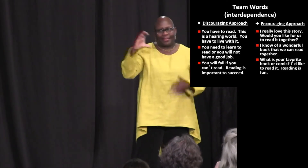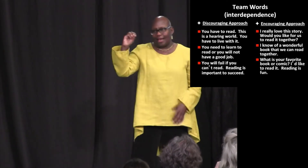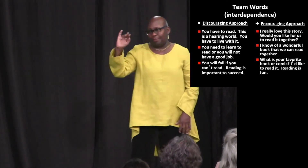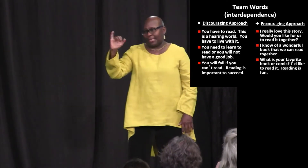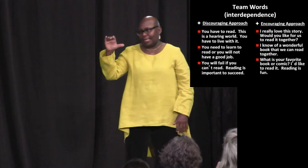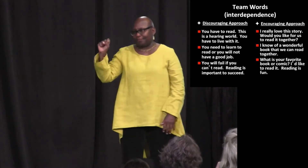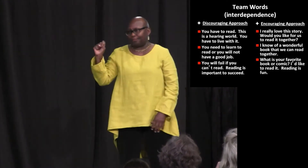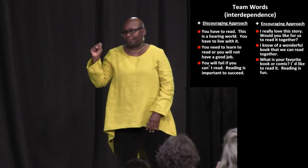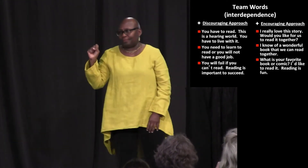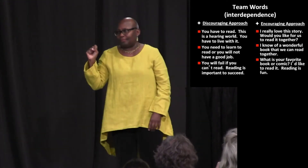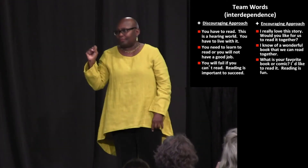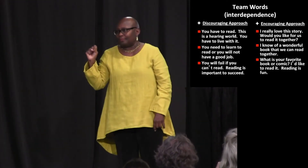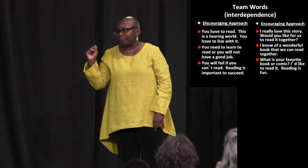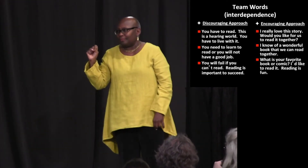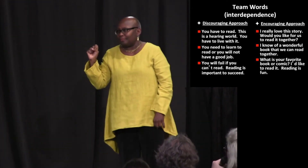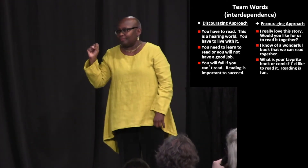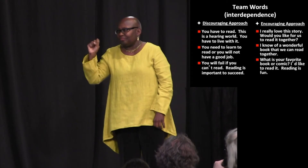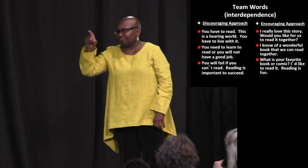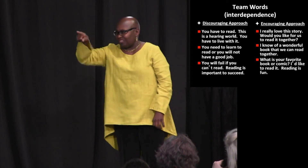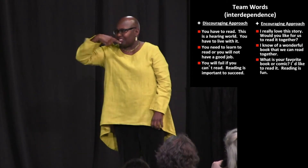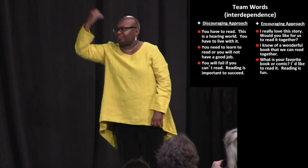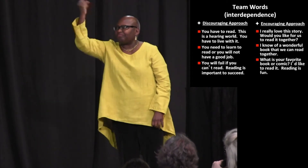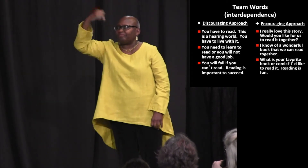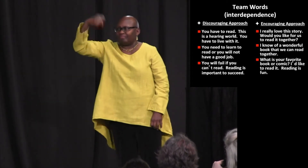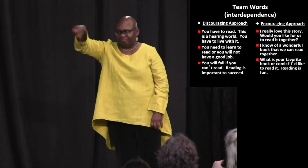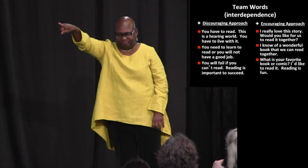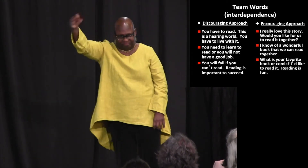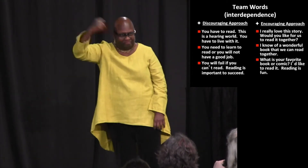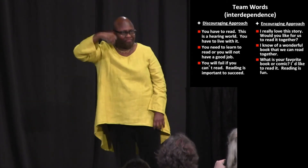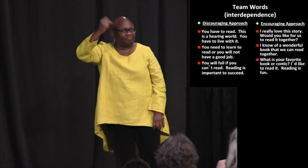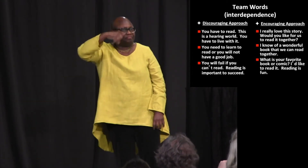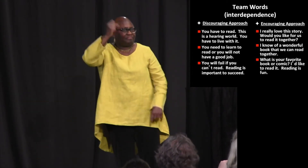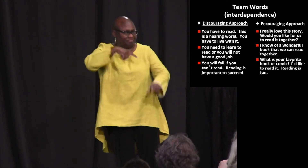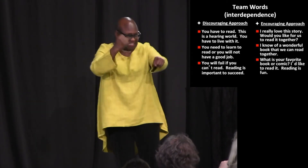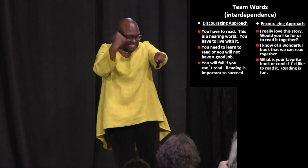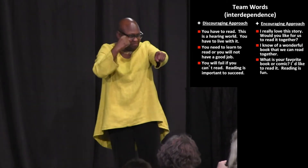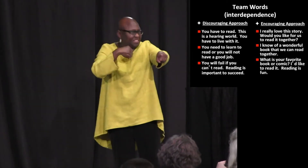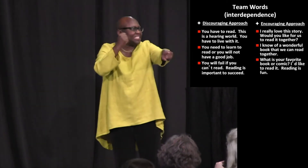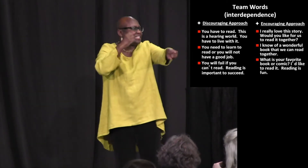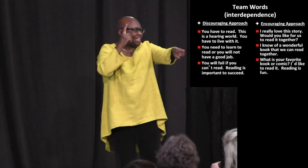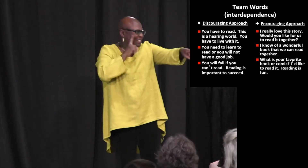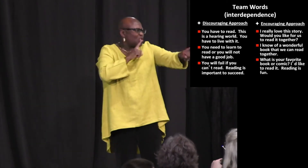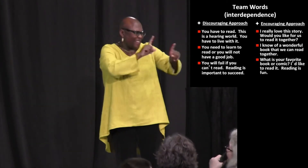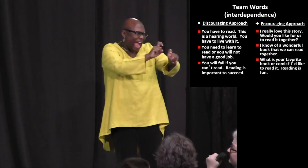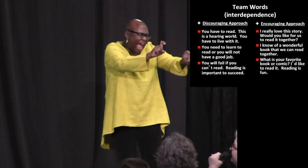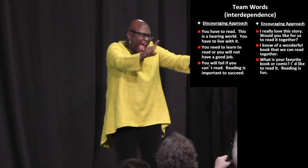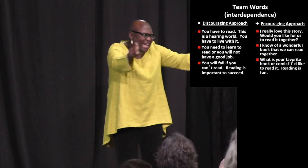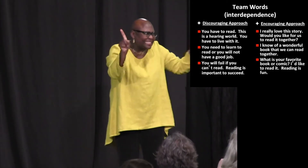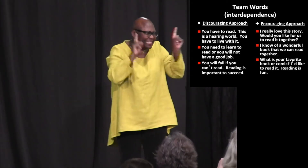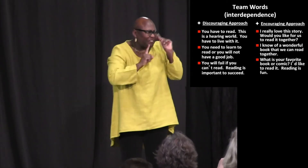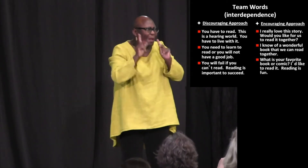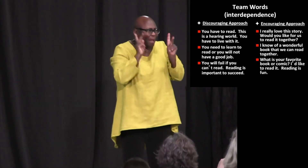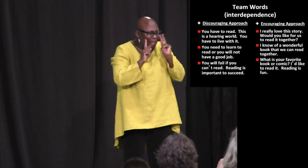I always wonder why schools don't use comic books. Comic books are great to read.